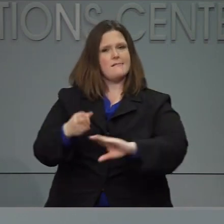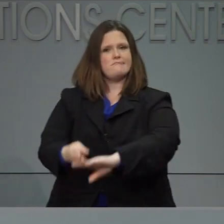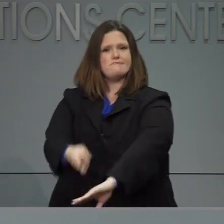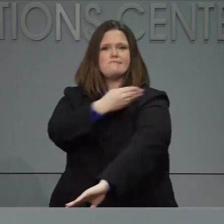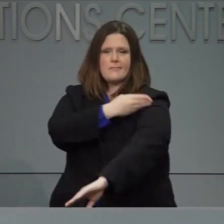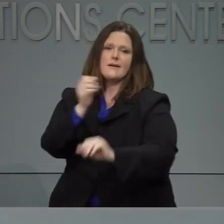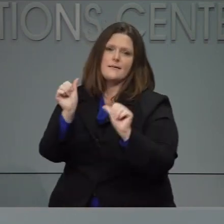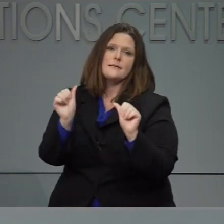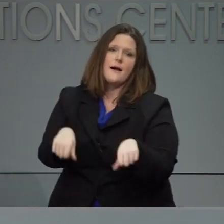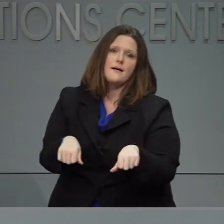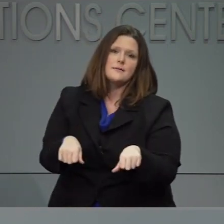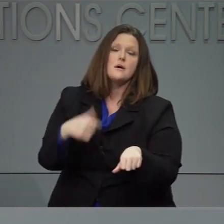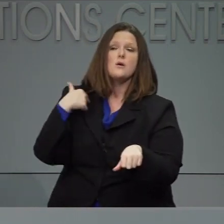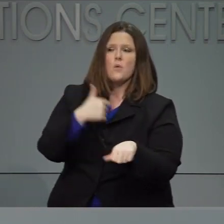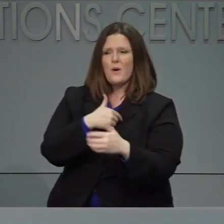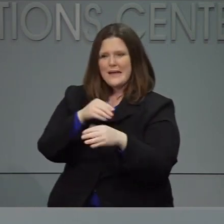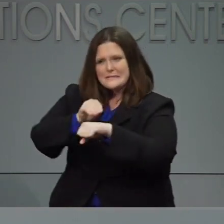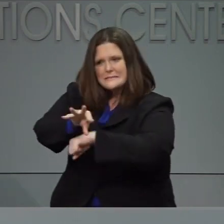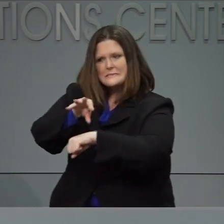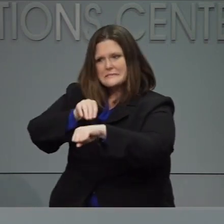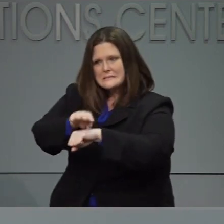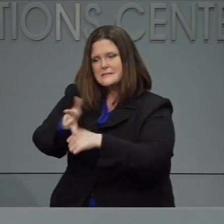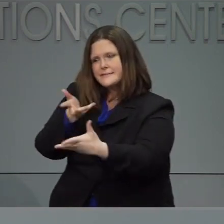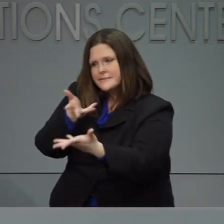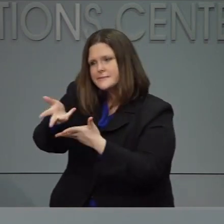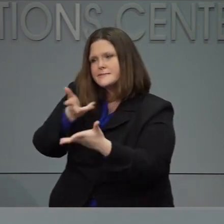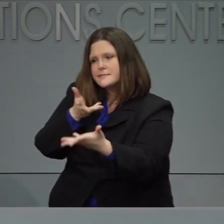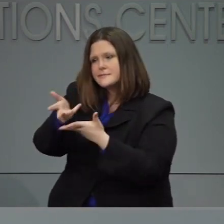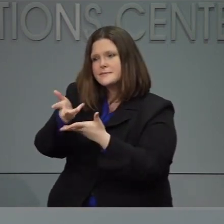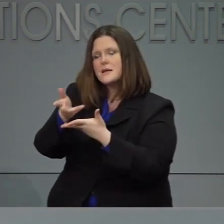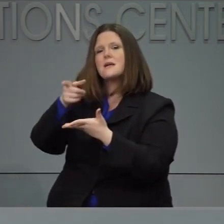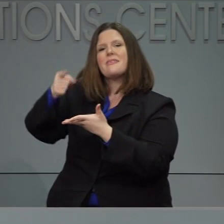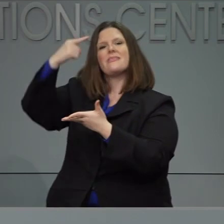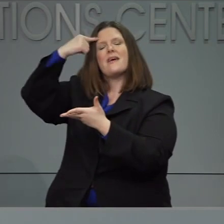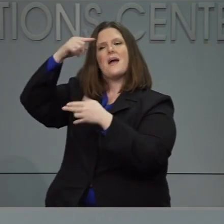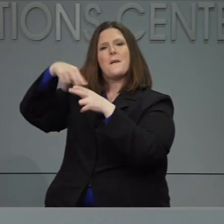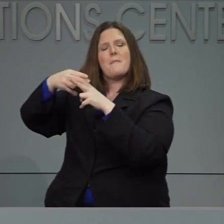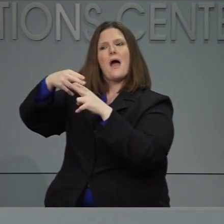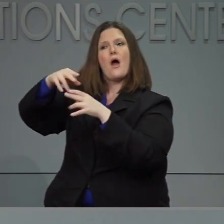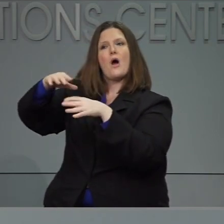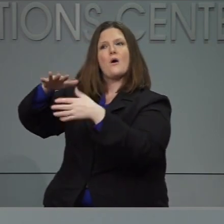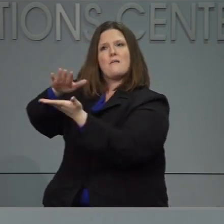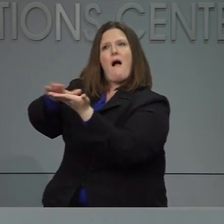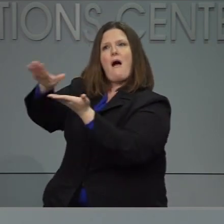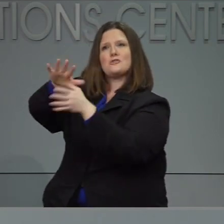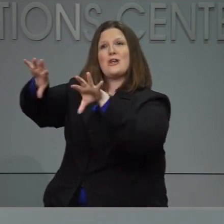WE CONTINUE TO WORK WITH THEM PARTICULARLY AS THEY THINK ABOUT WHAT IS HAPPENING OFF CAMPUS AND THERE ARE TOOLS A